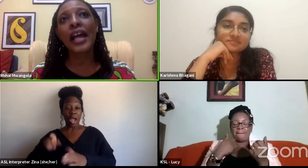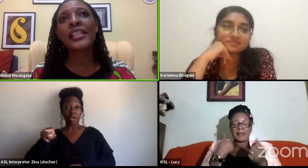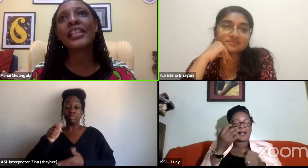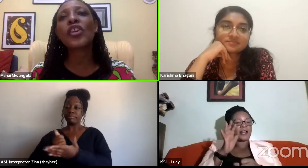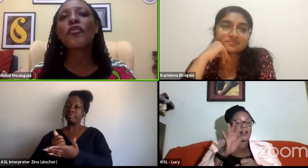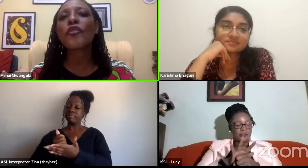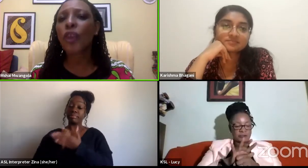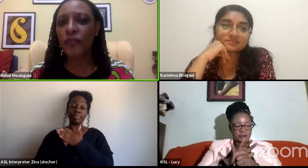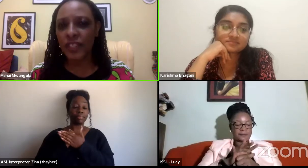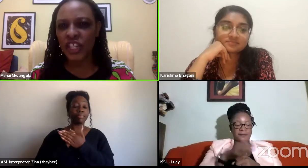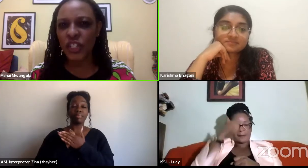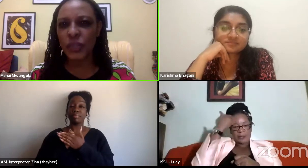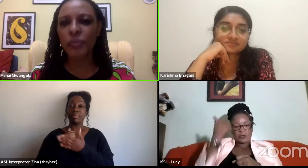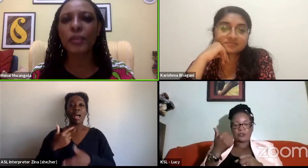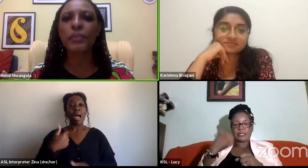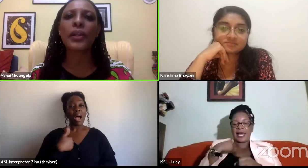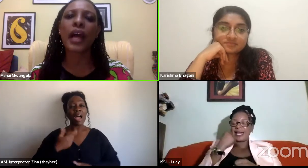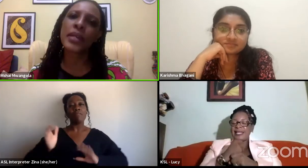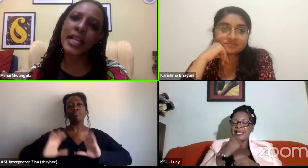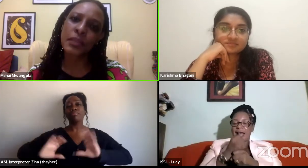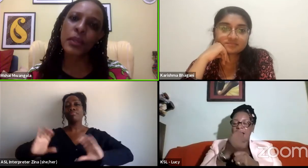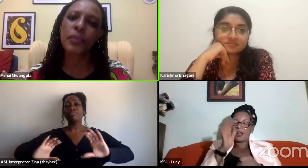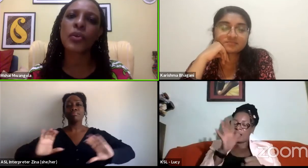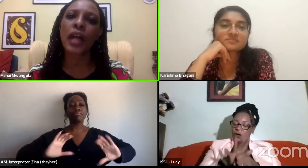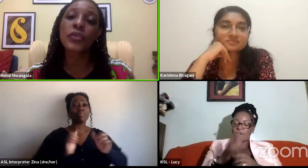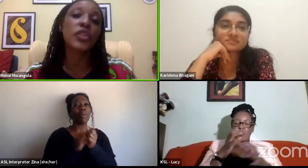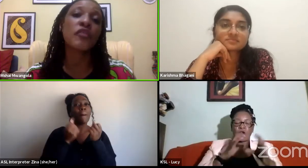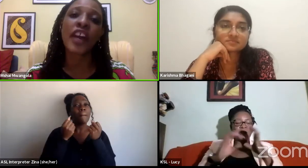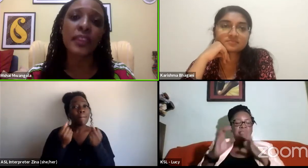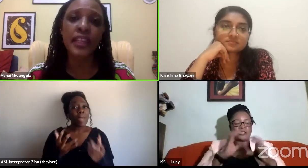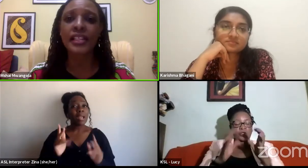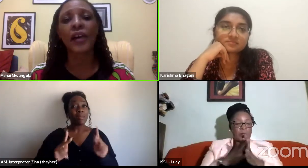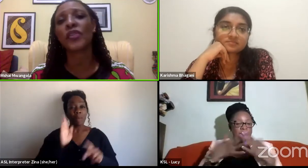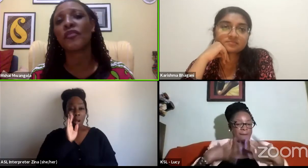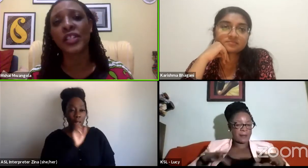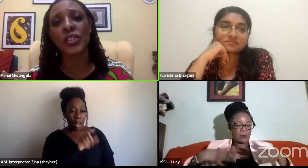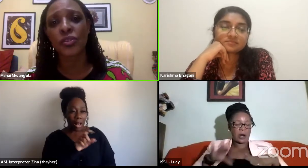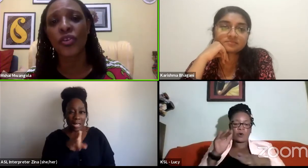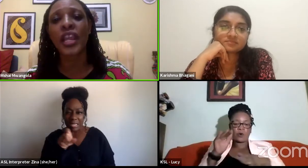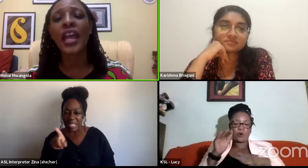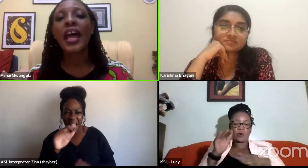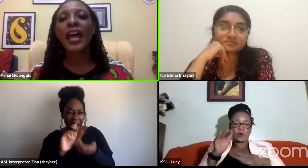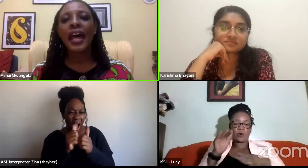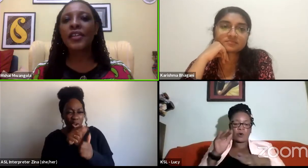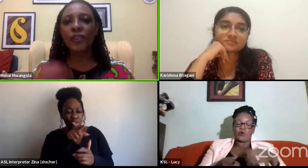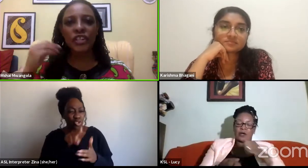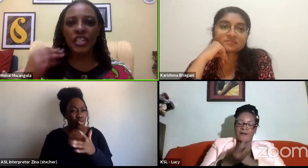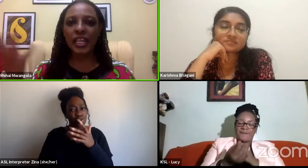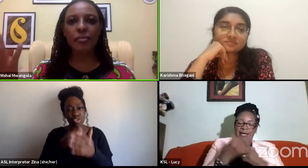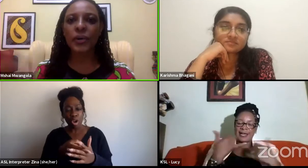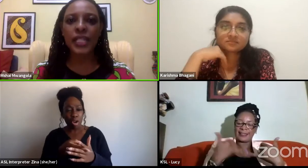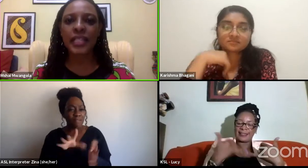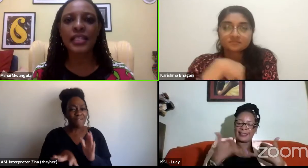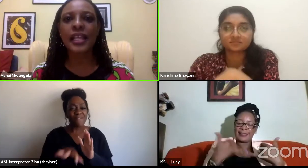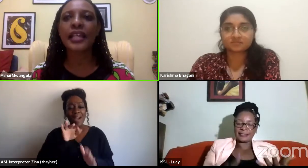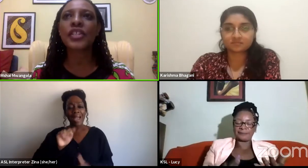I did a lot of conversations with people. I would ask people, how do you define theater, how do you define story and Yvonne just came out and said